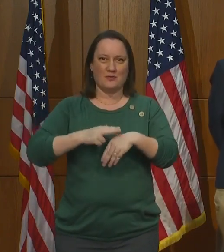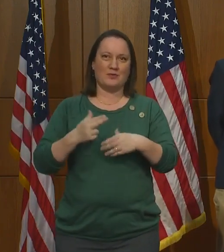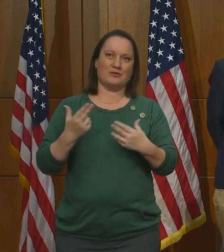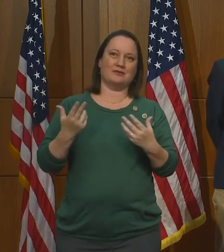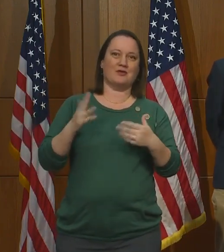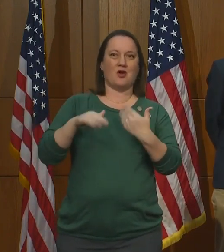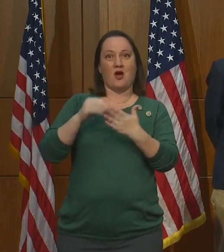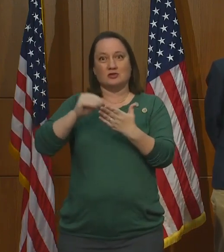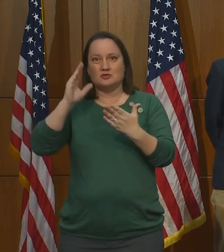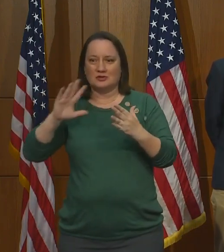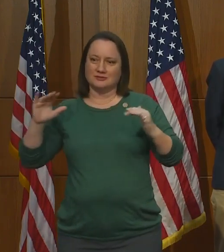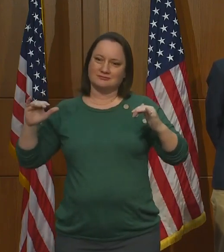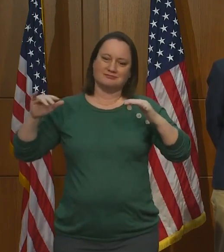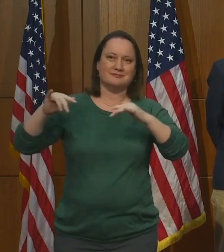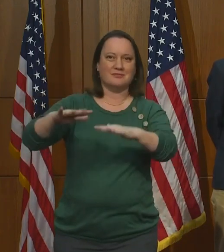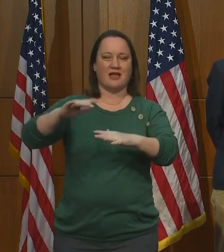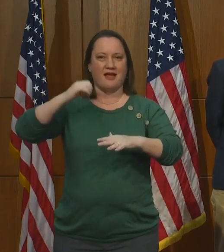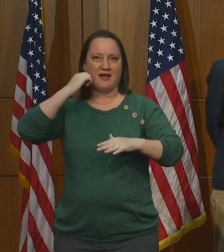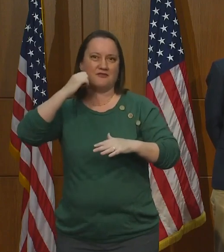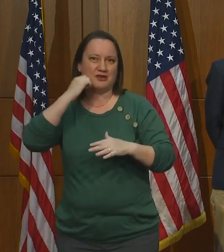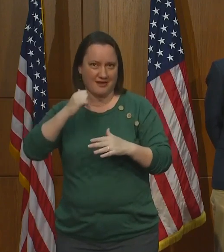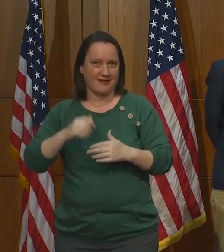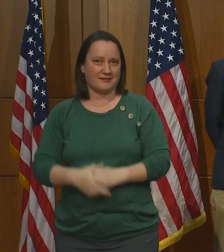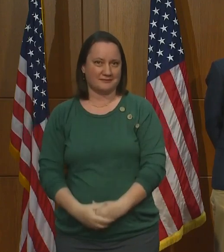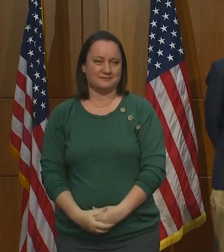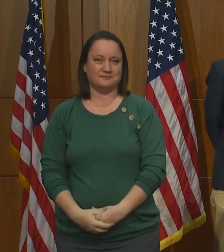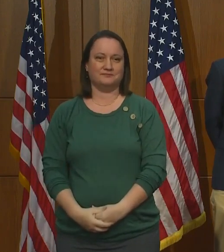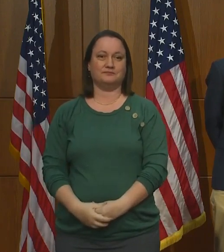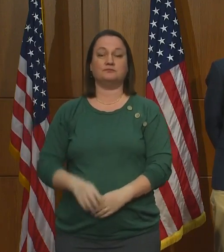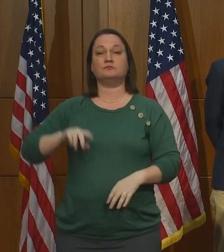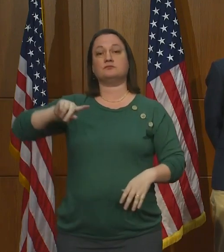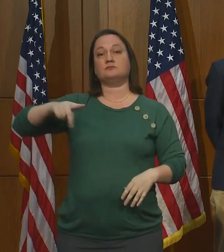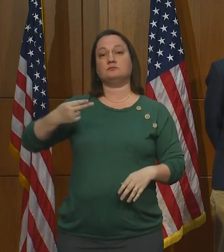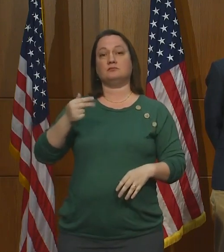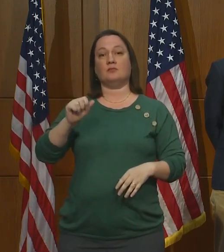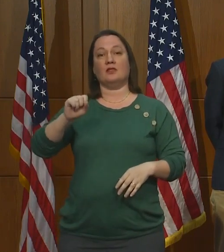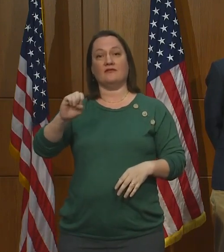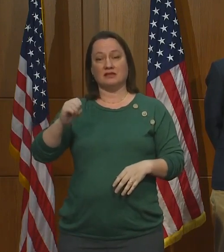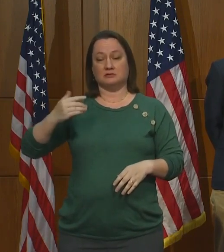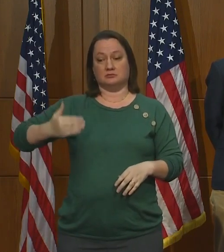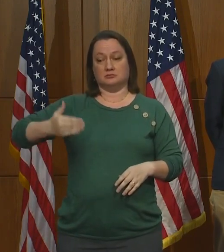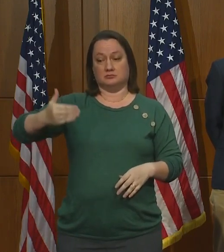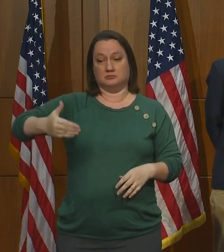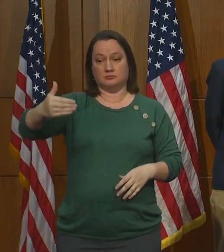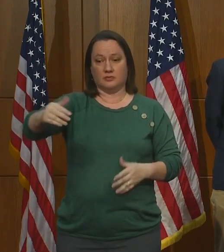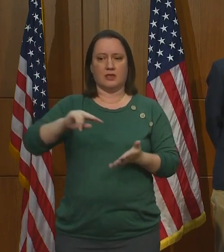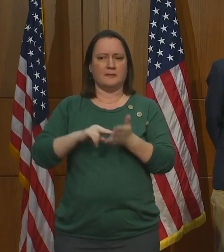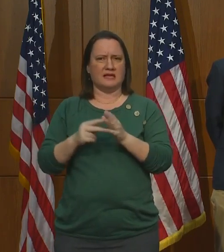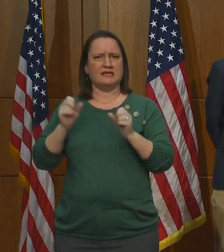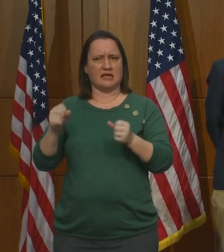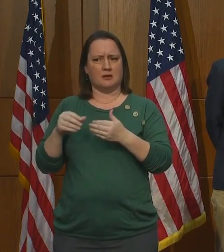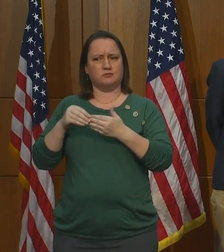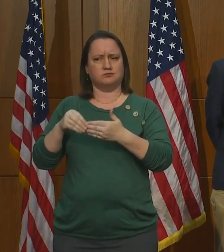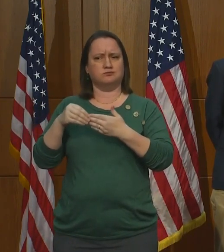PRESERVATIVE RESUMING TO A NEW NORMAL AND HAVING ALL OF OUR STUDENTS AND BUILDINGS EVERY